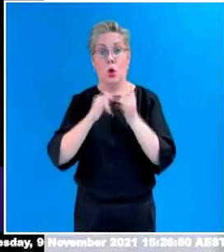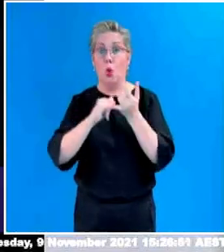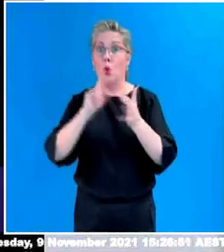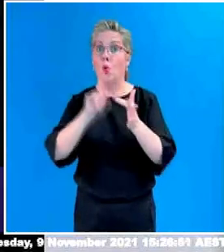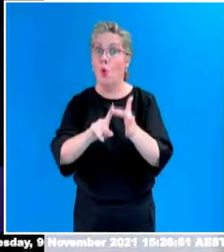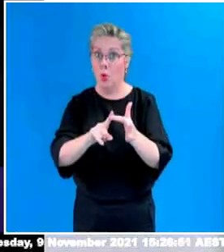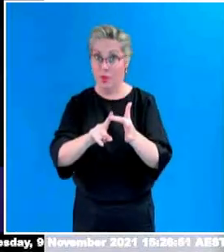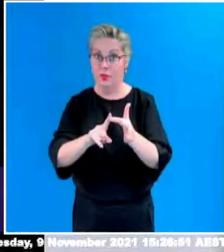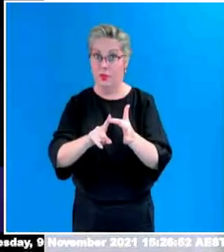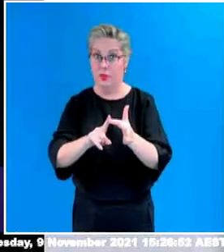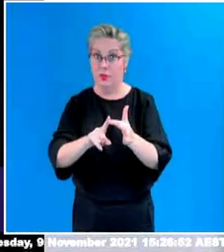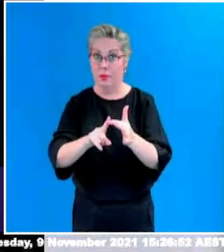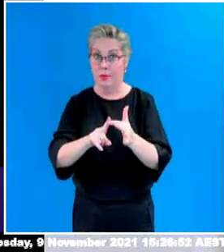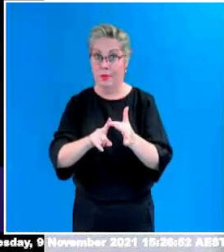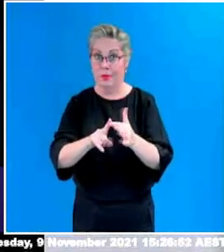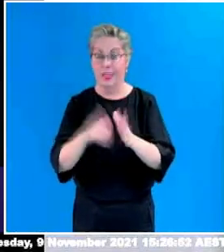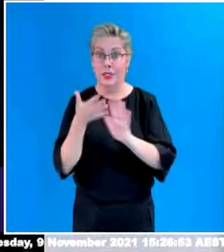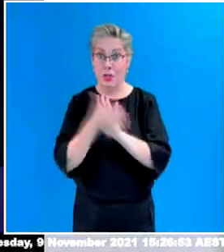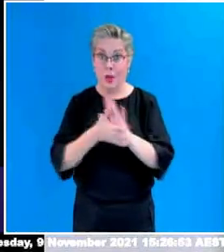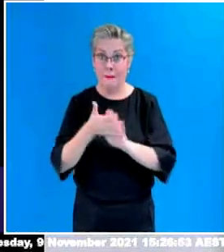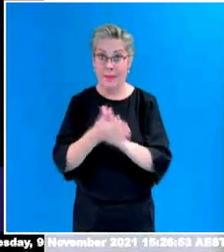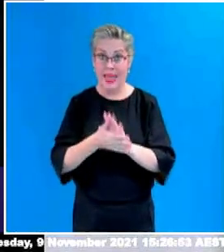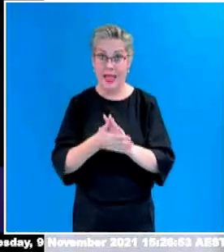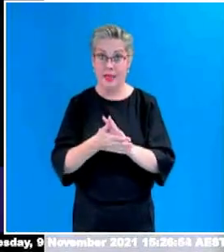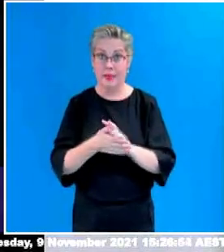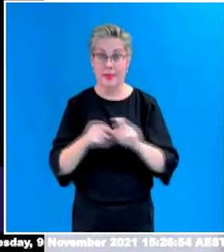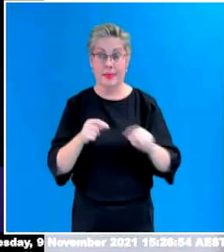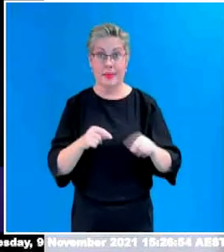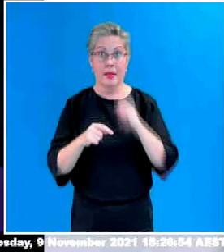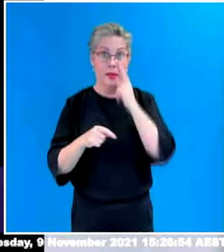factors working, that the stand-alone Sex Discrimination Act and Disability